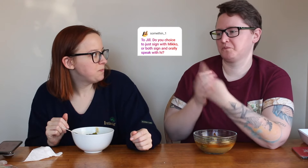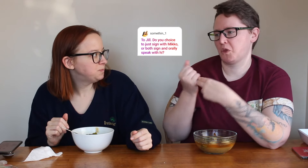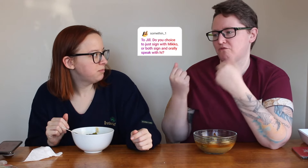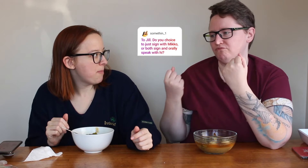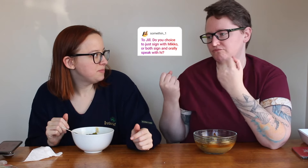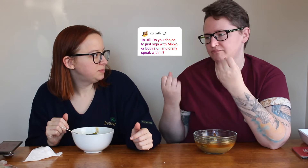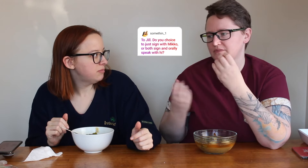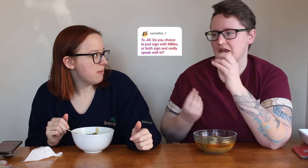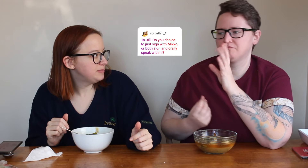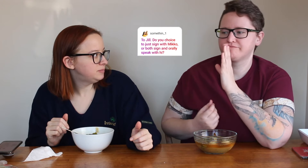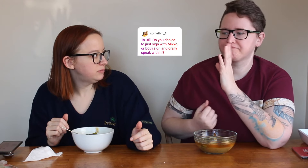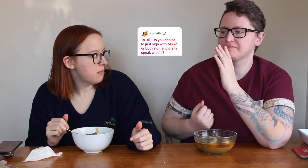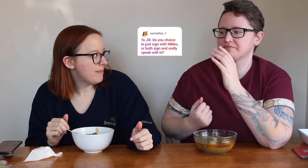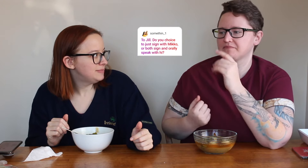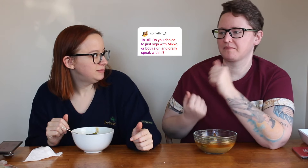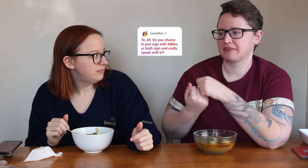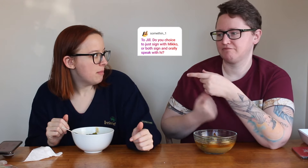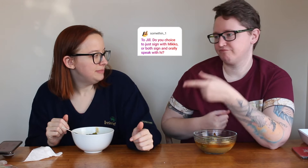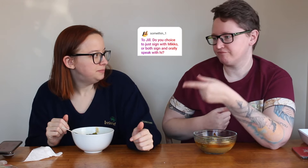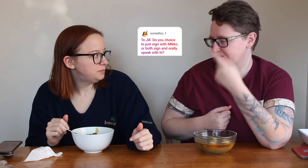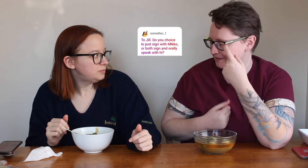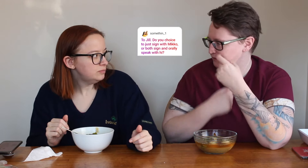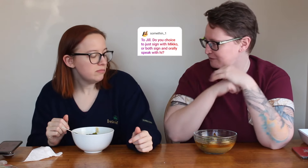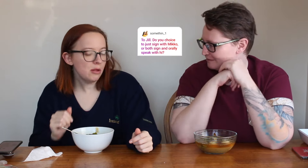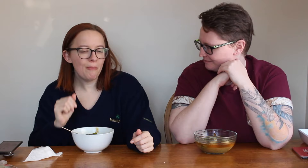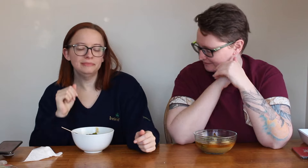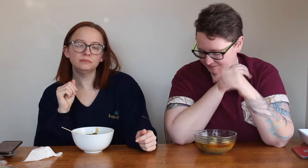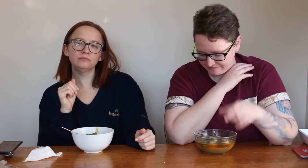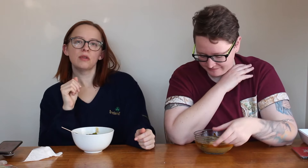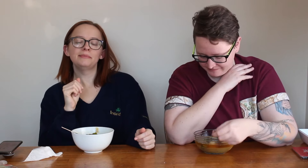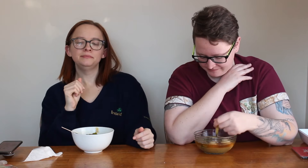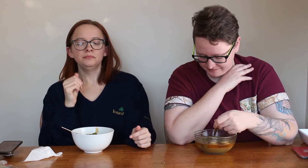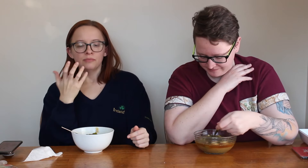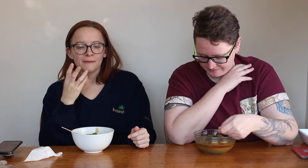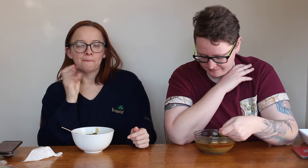You can ask me, but I'll answer. Okay question is for her, it says